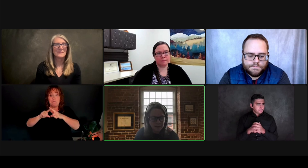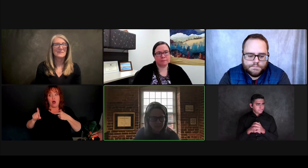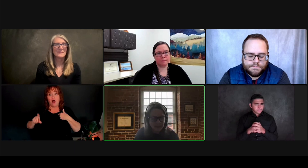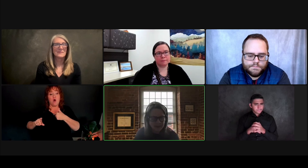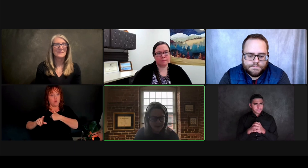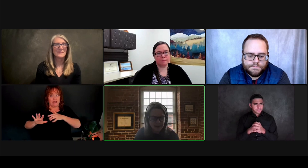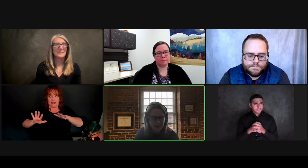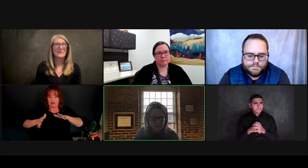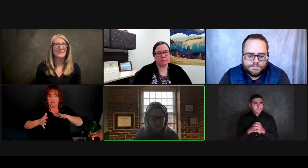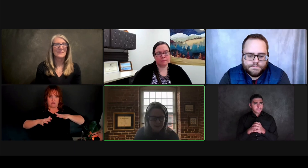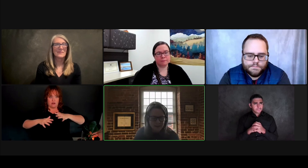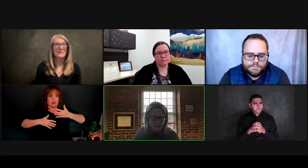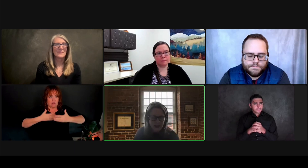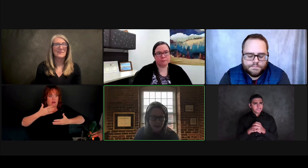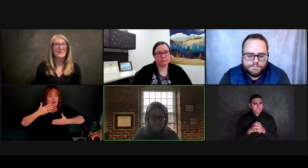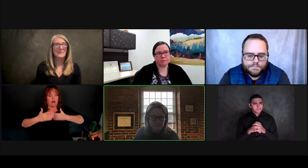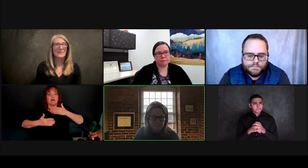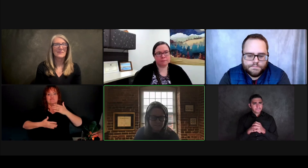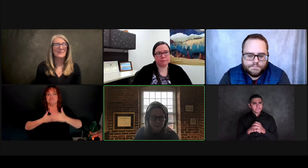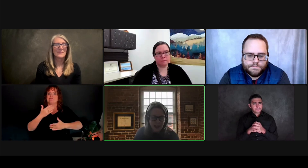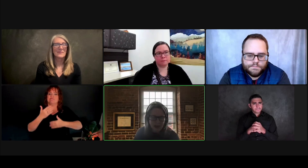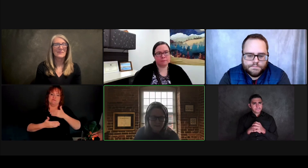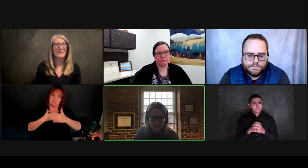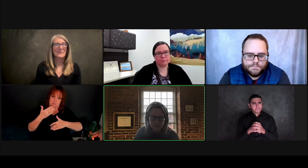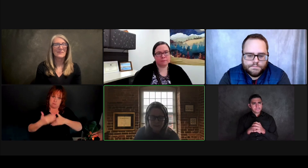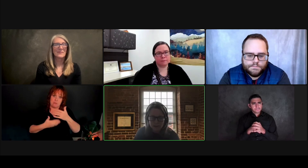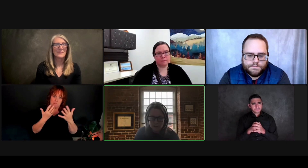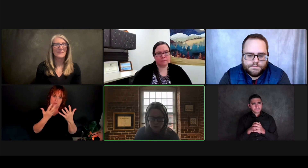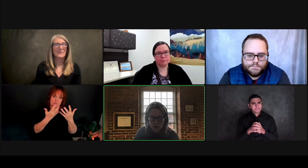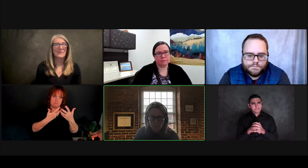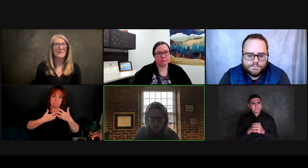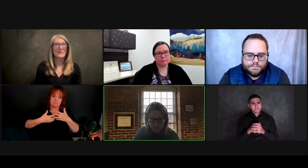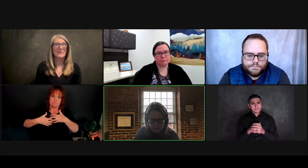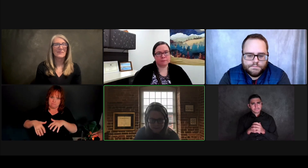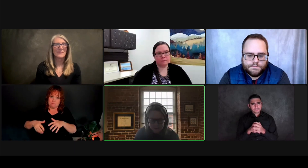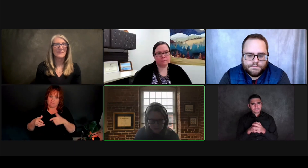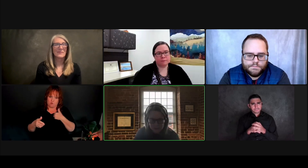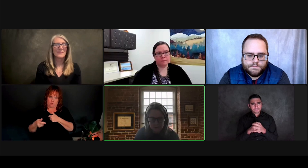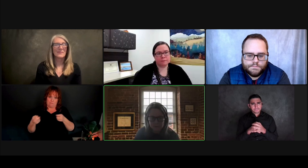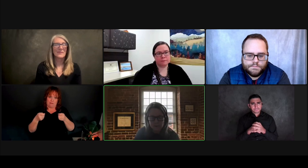And having a strong policy, though,